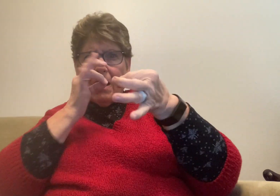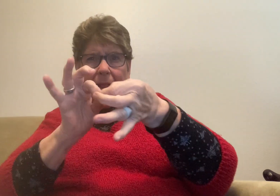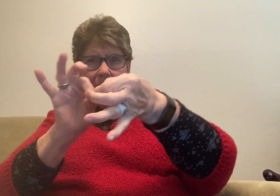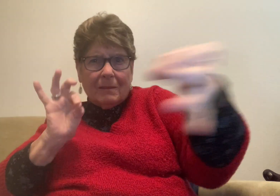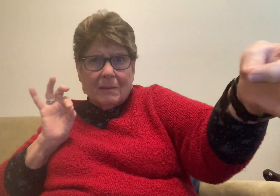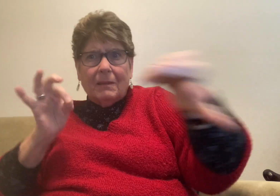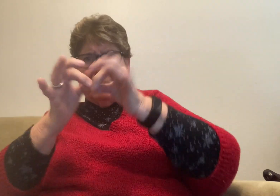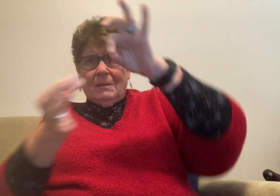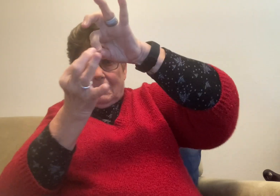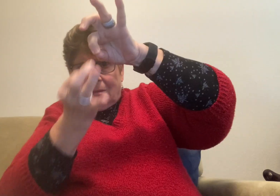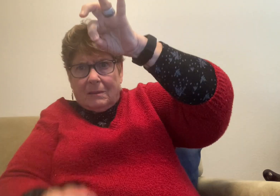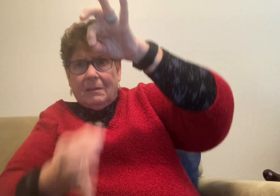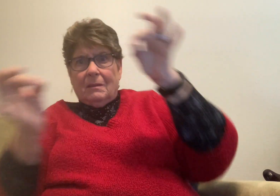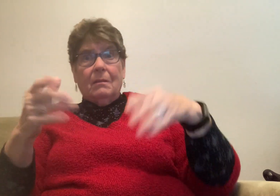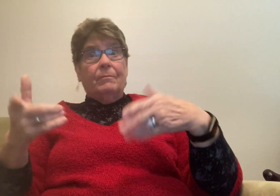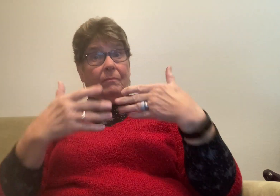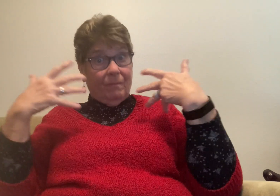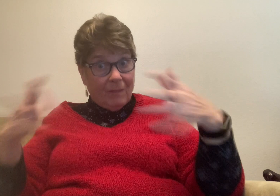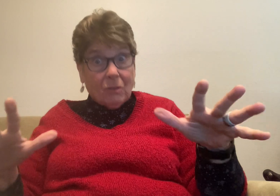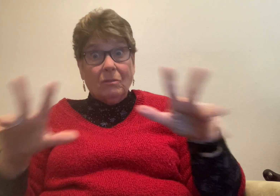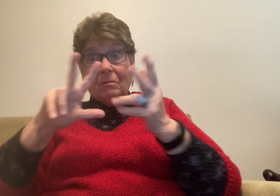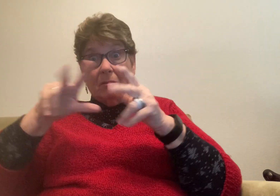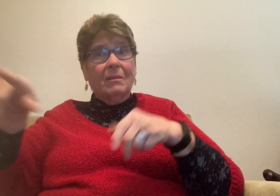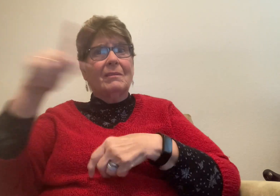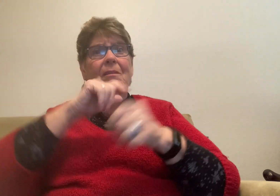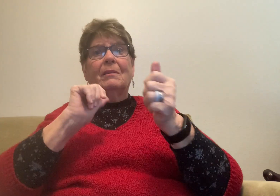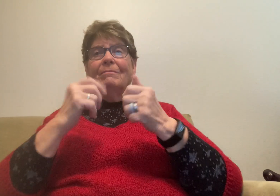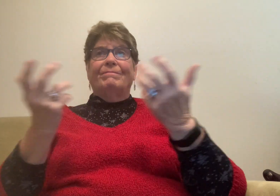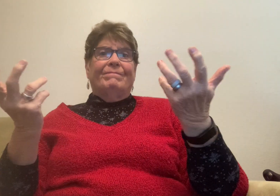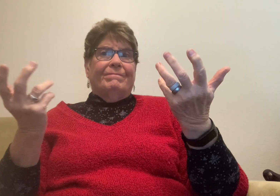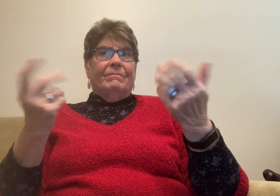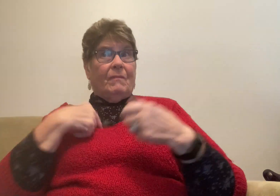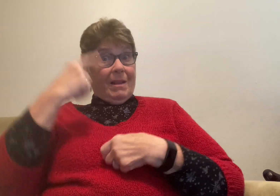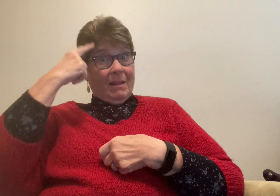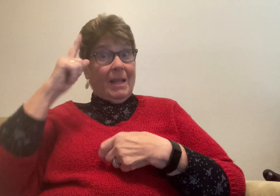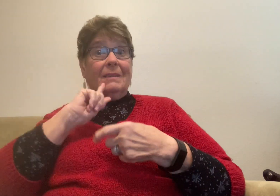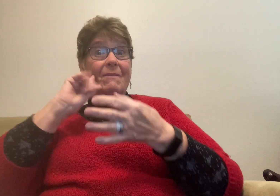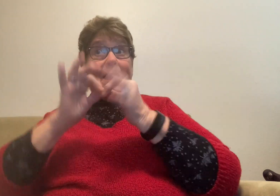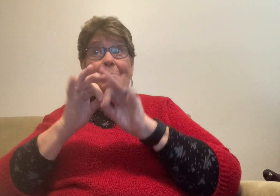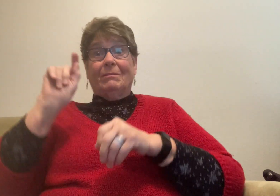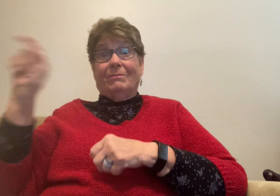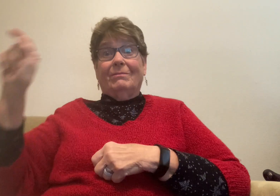precisely by length and depth, and I think that each Deaflympics